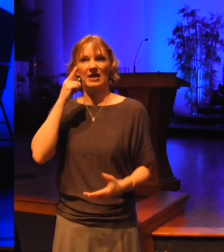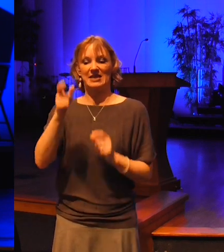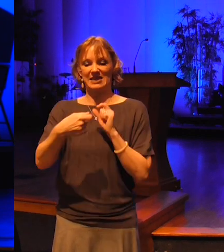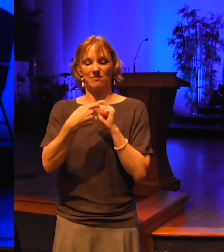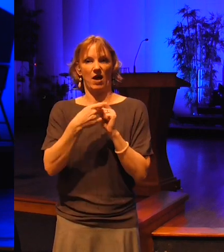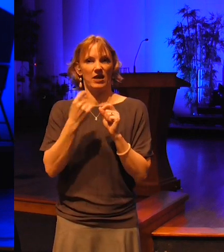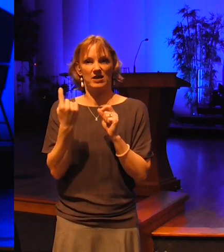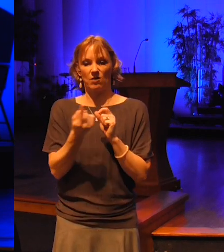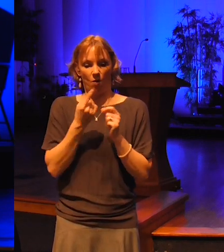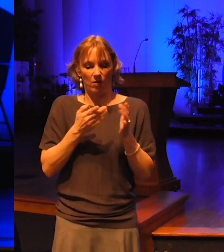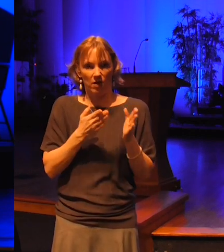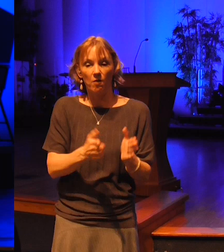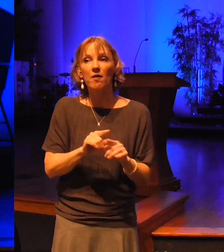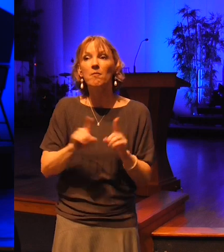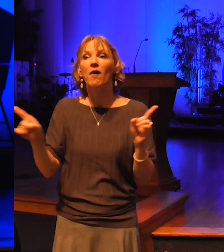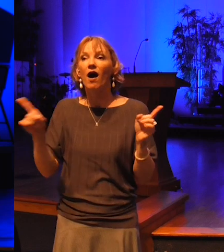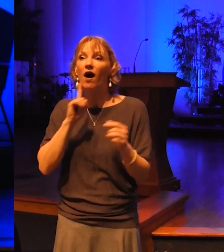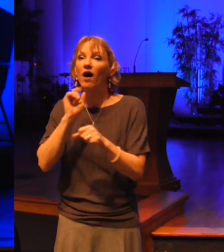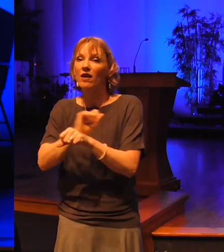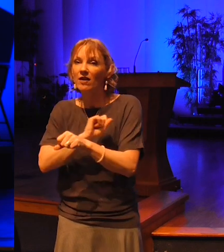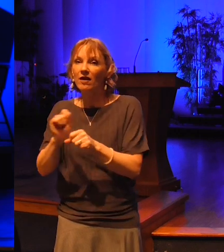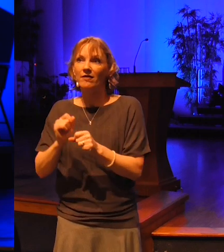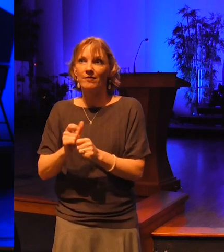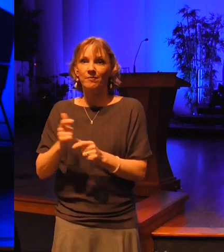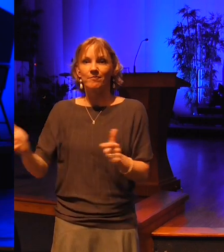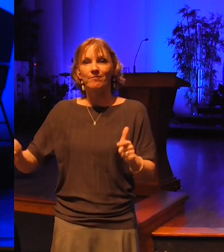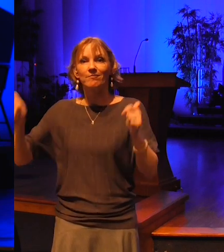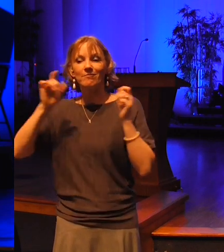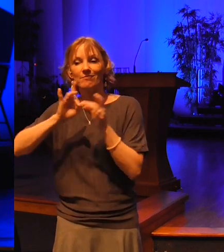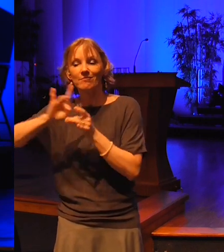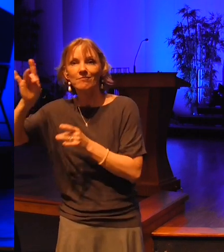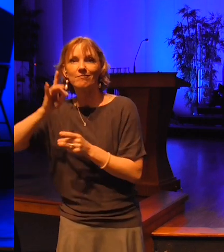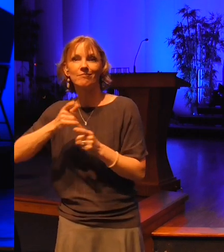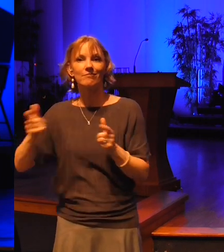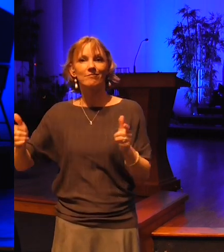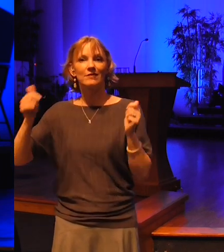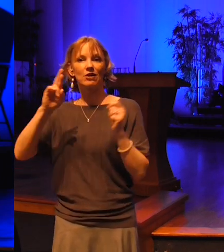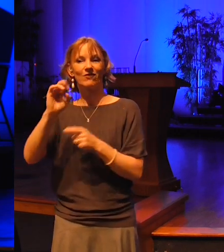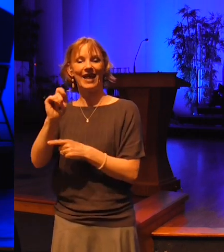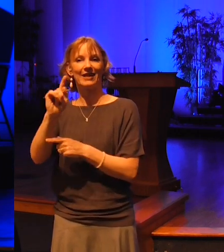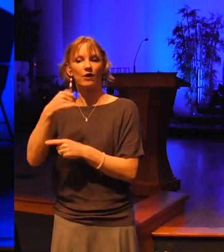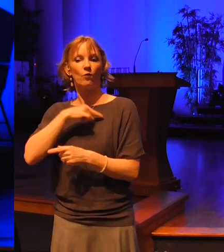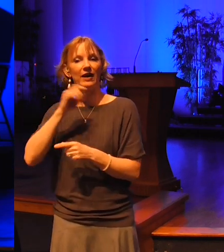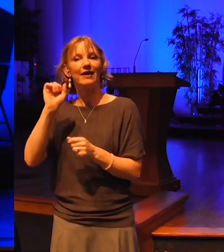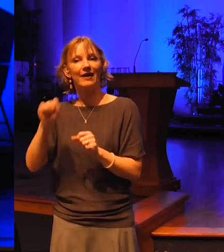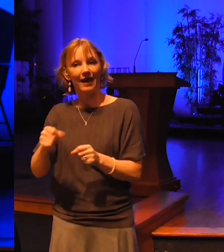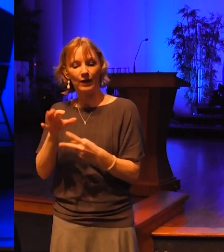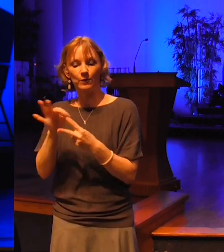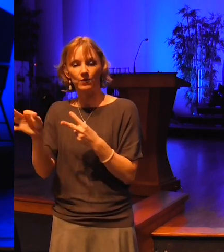is a greater spirit and a greater reality that we can choose that allows us to live the Christ life